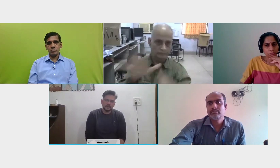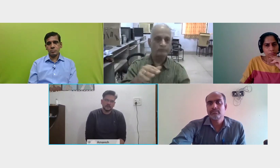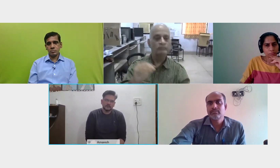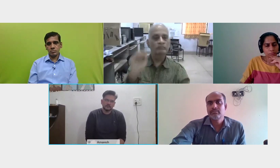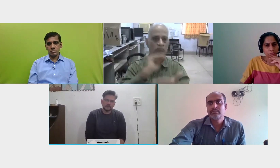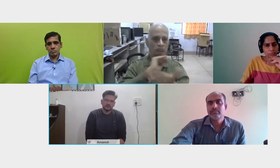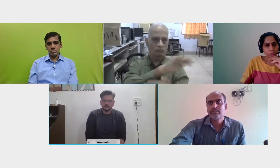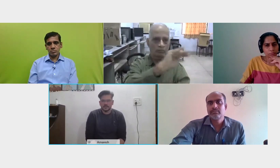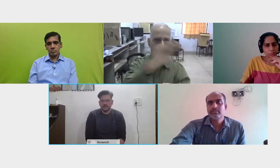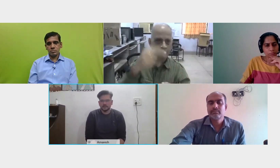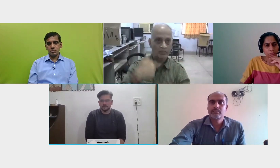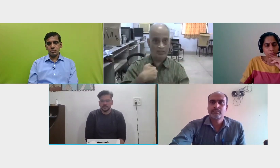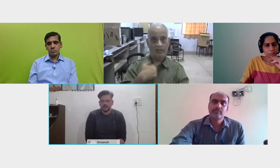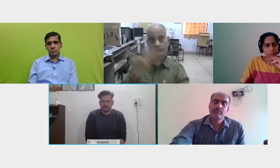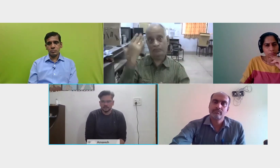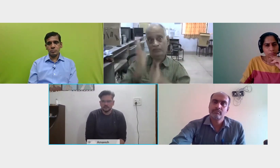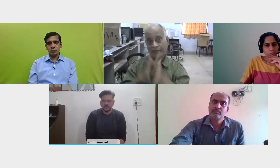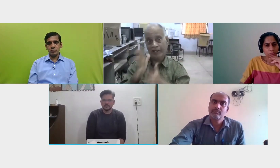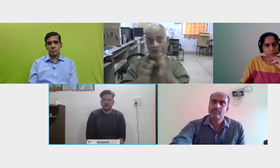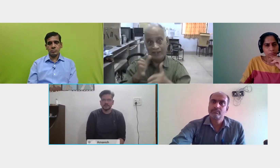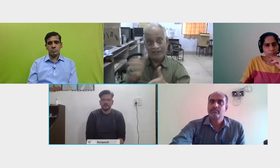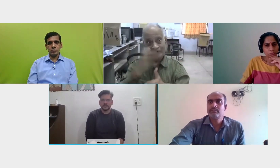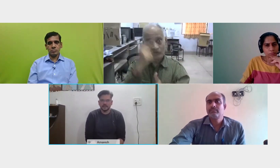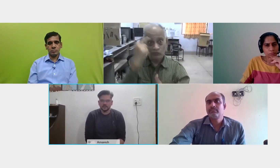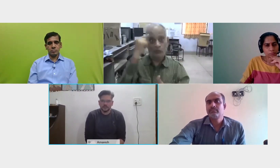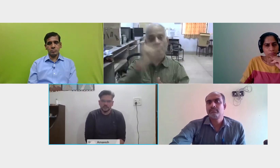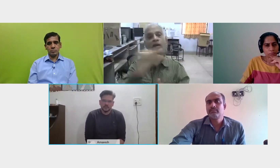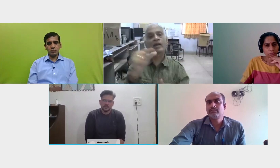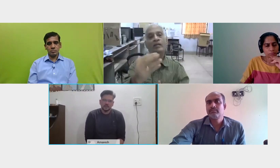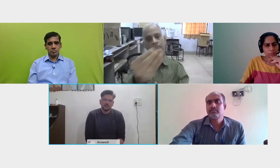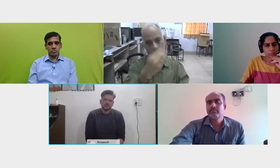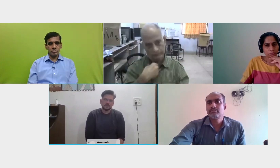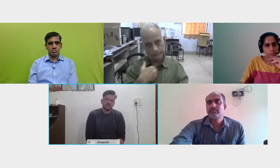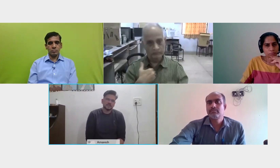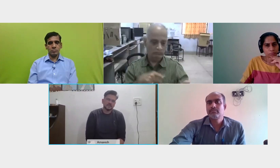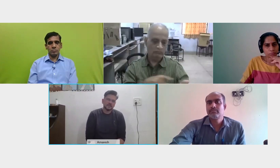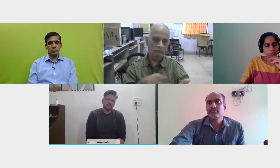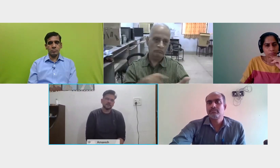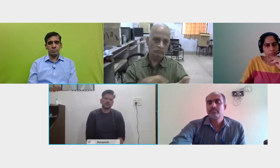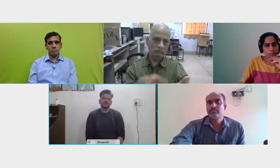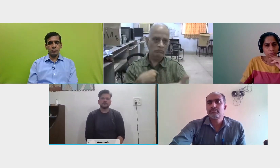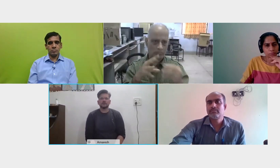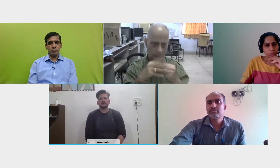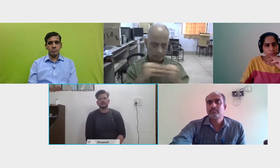you know started the project on developing Indian sign language. So since I was involved